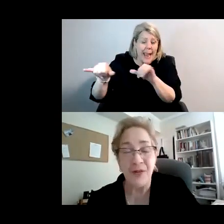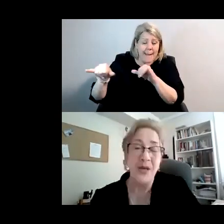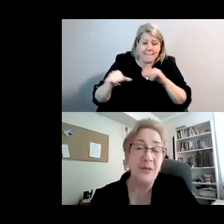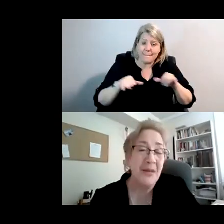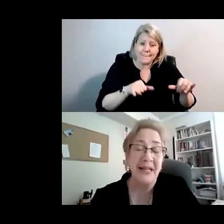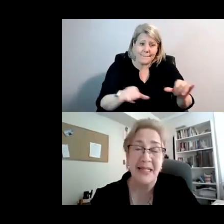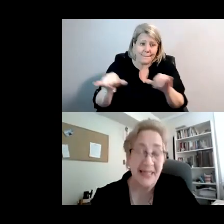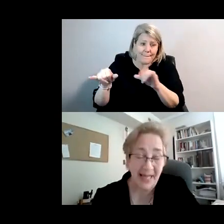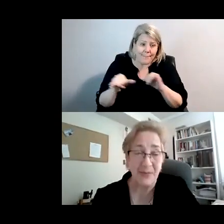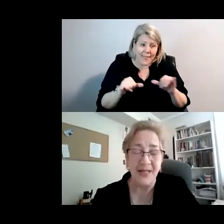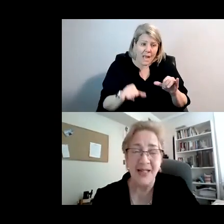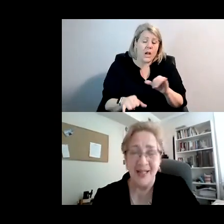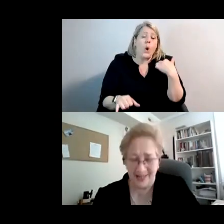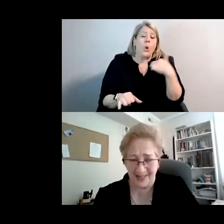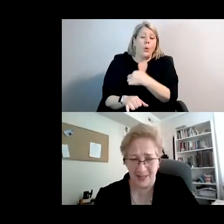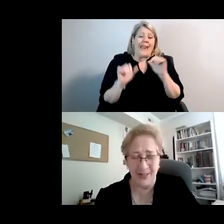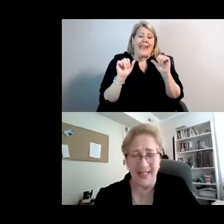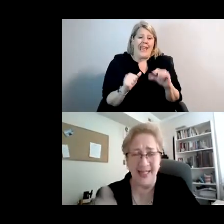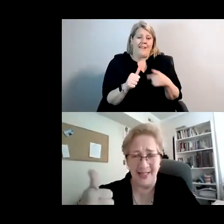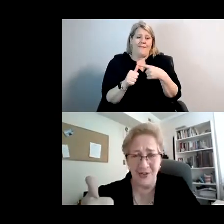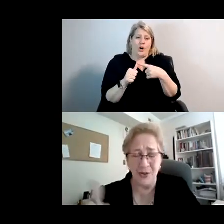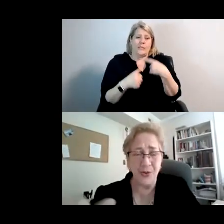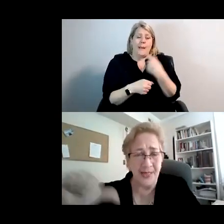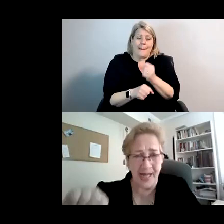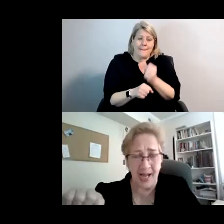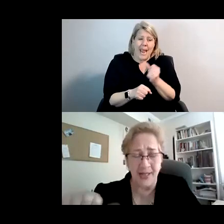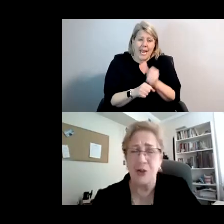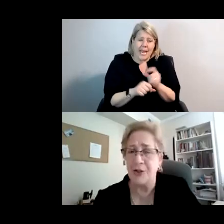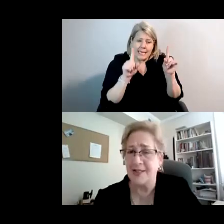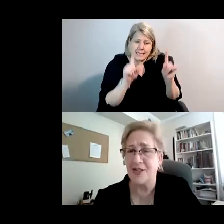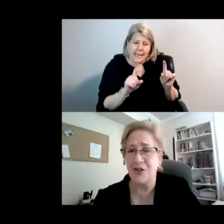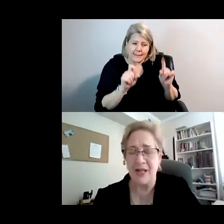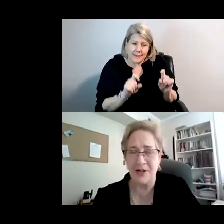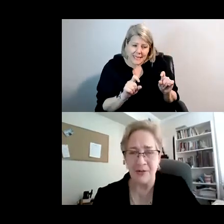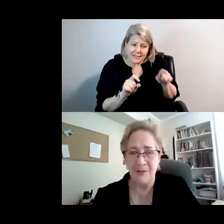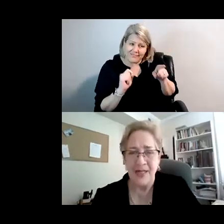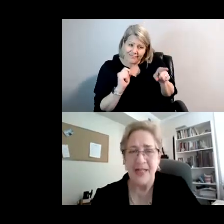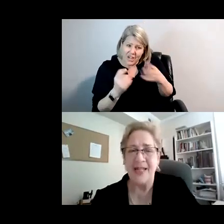that we can make an assessment that somebody is or is not a good decision-maker